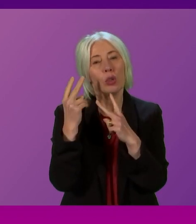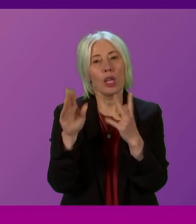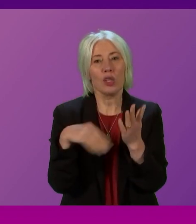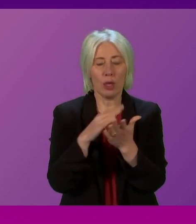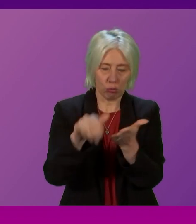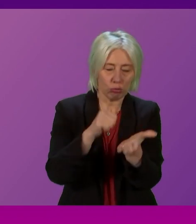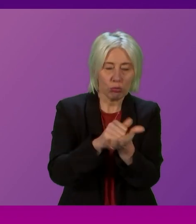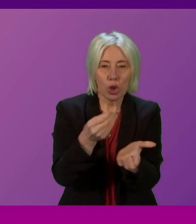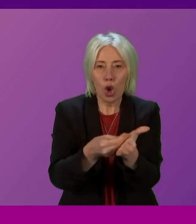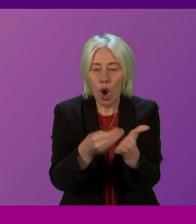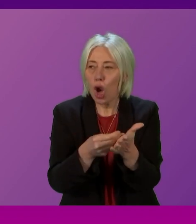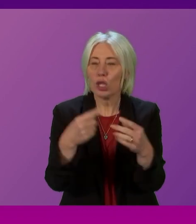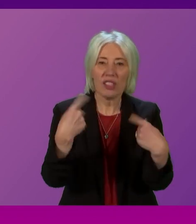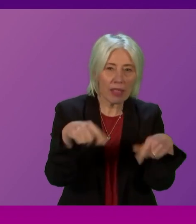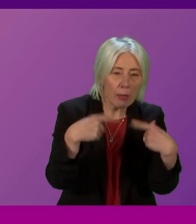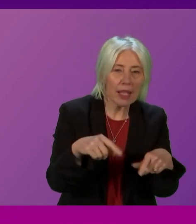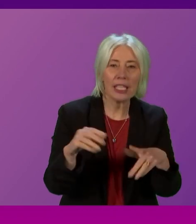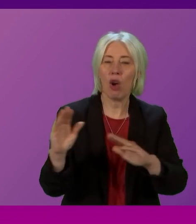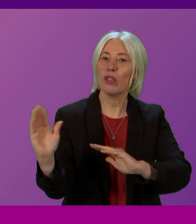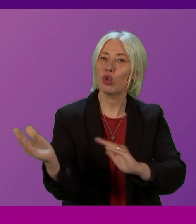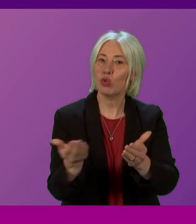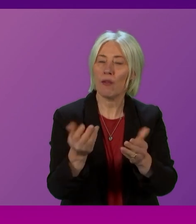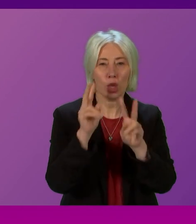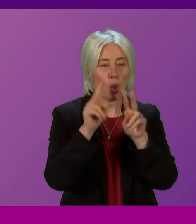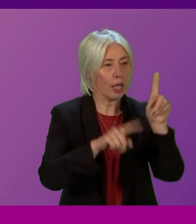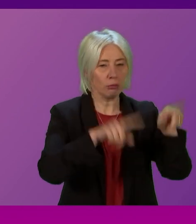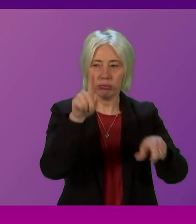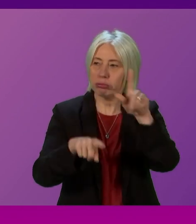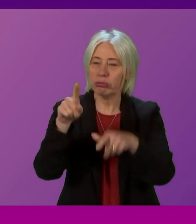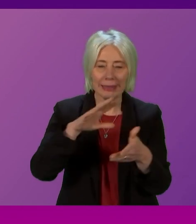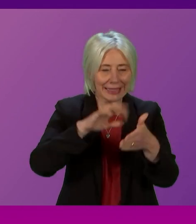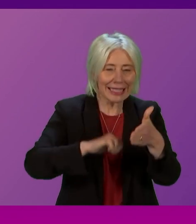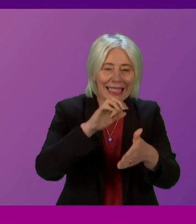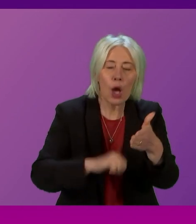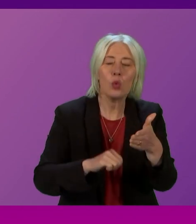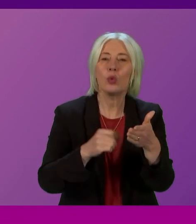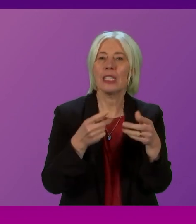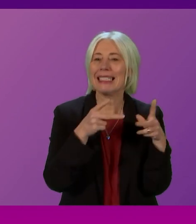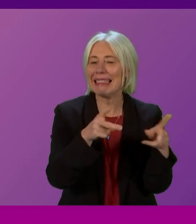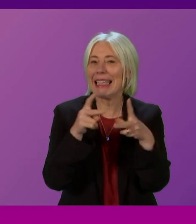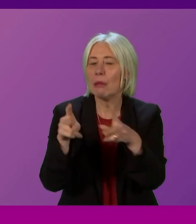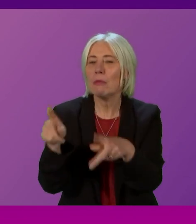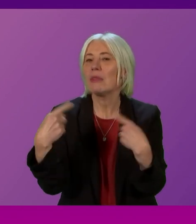availability of services and the whole range of discounts and concessionary schemes that are already available.